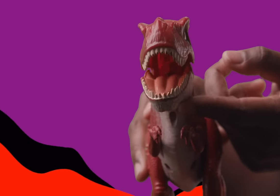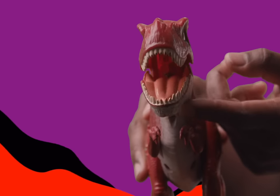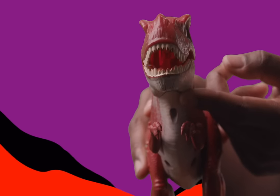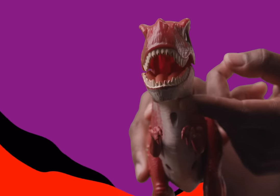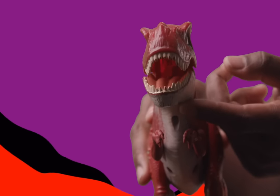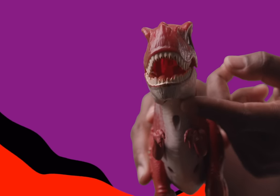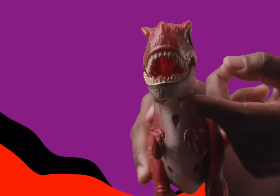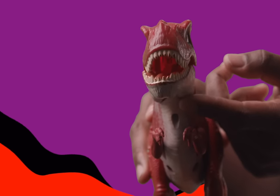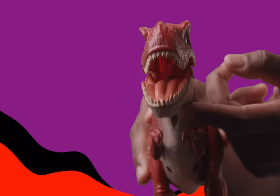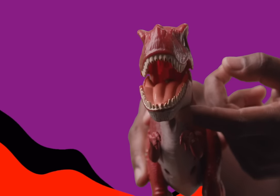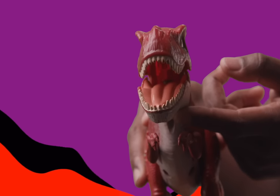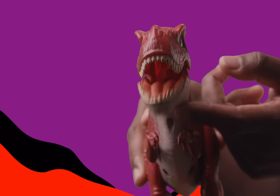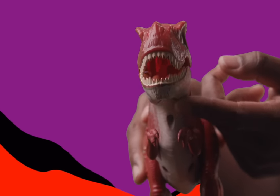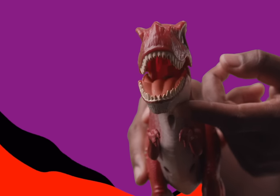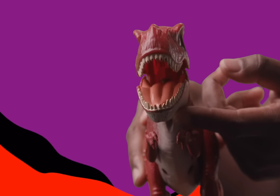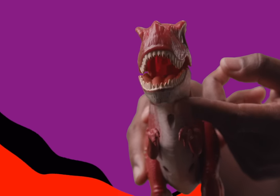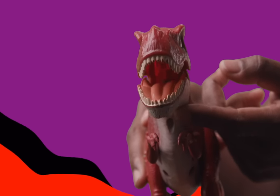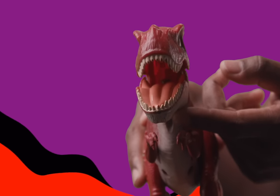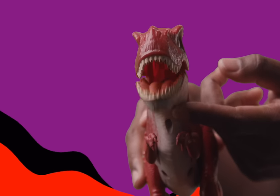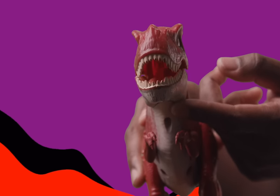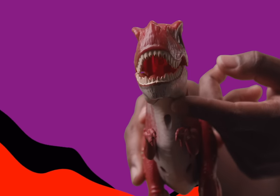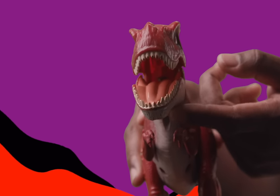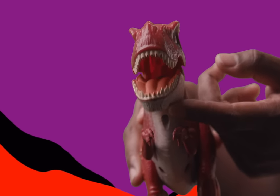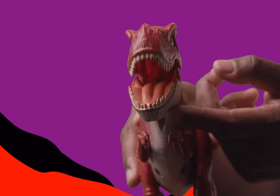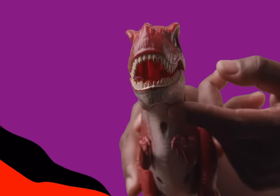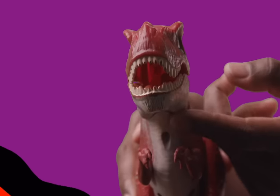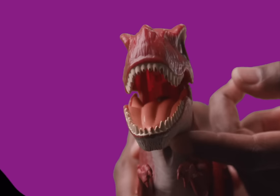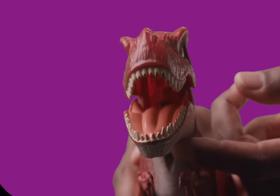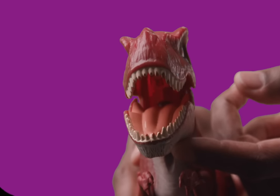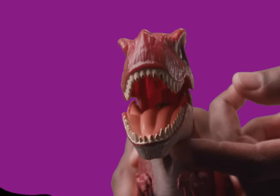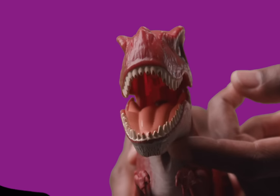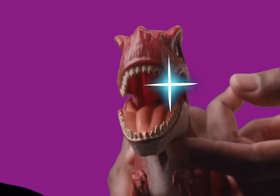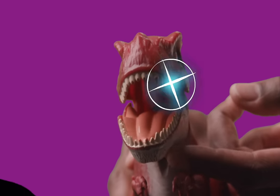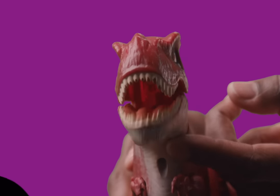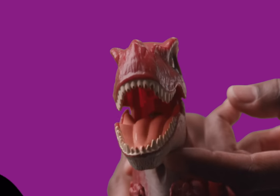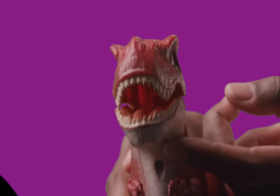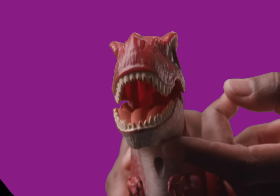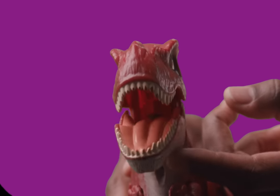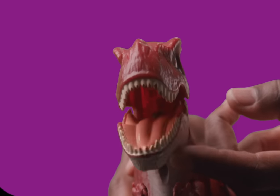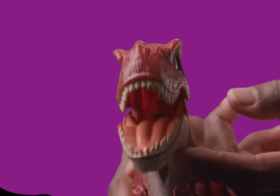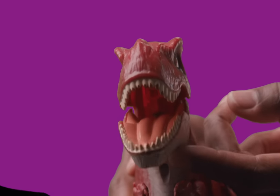Thank you, Captain Dom. Now I feel very clean. Ha, ha, ha, ha, ha.